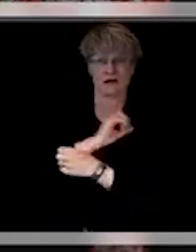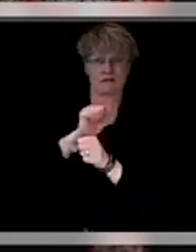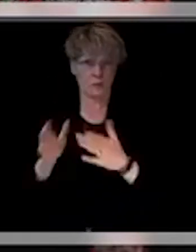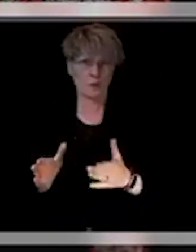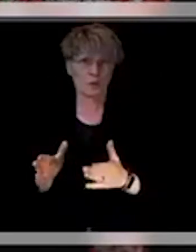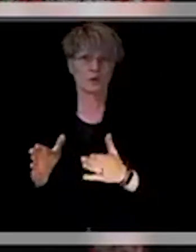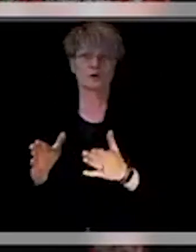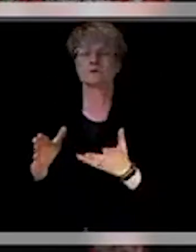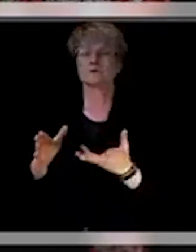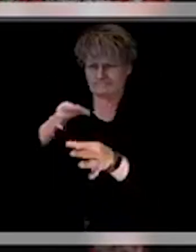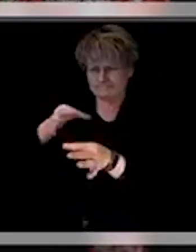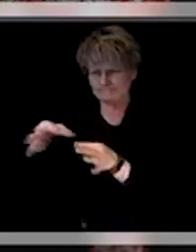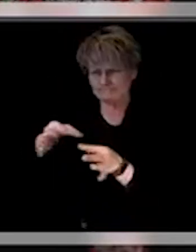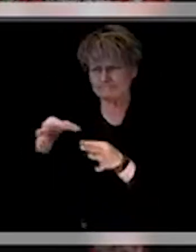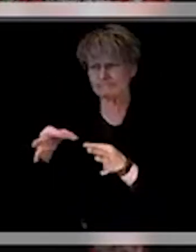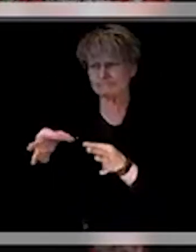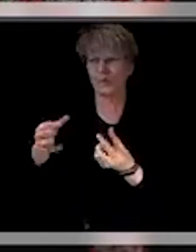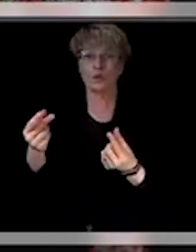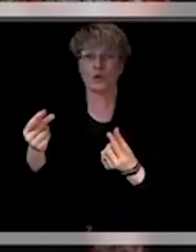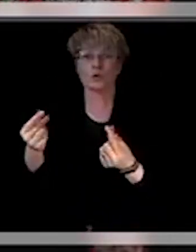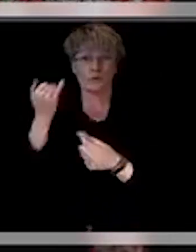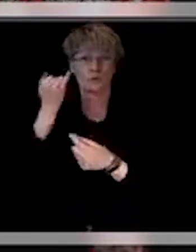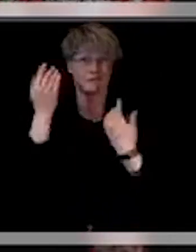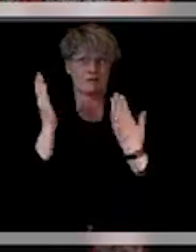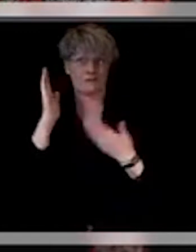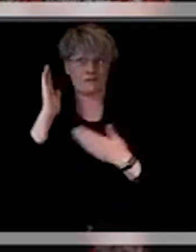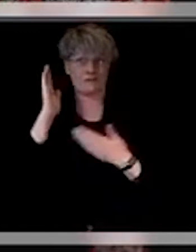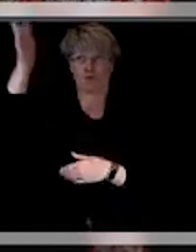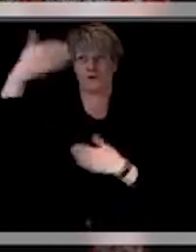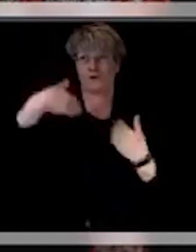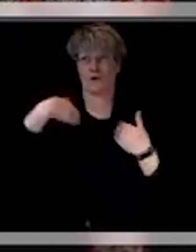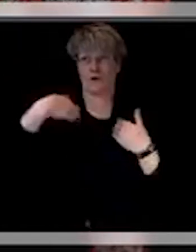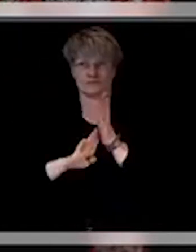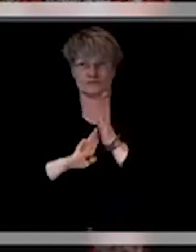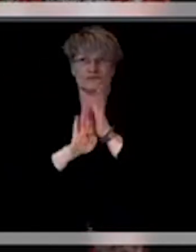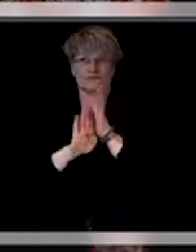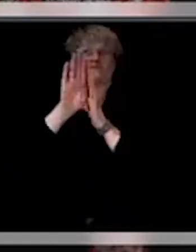months, regarding our surge plan. Revisiting that every day. Our leaders are out there